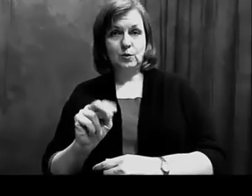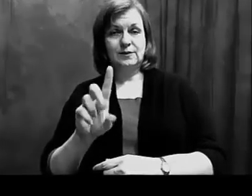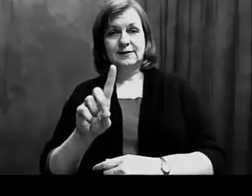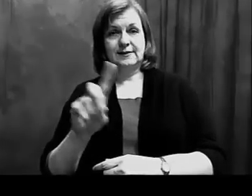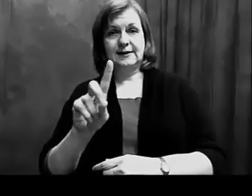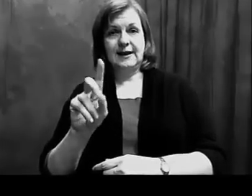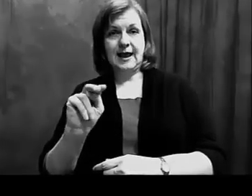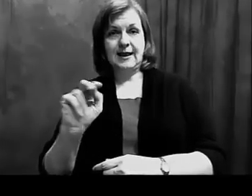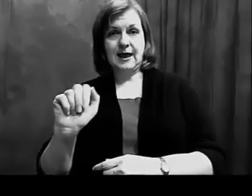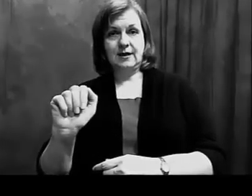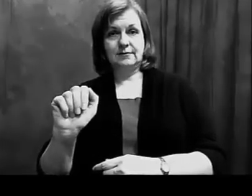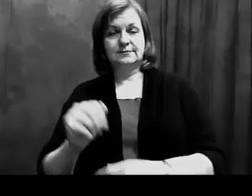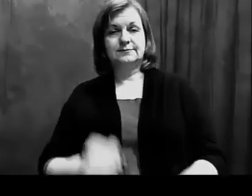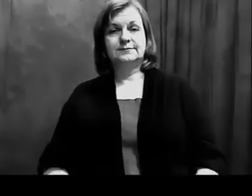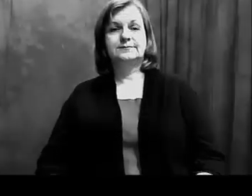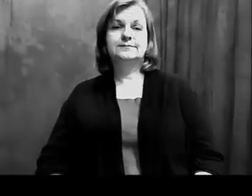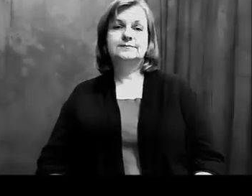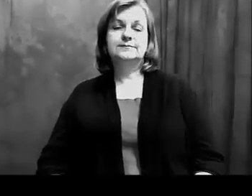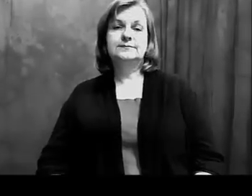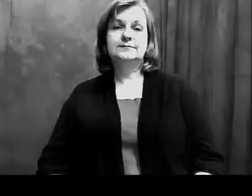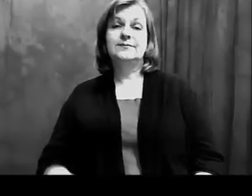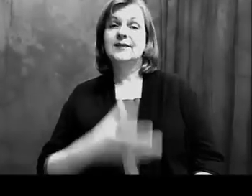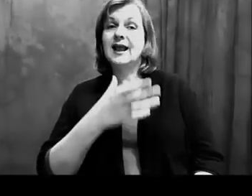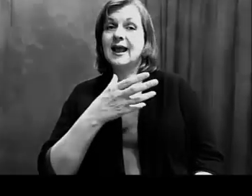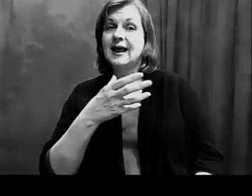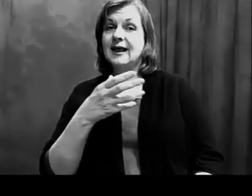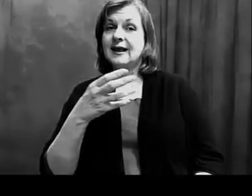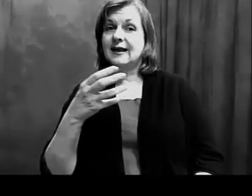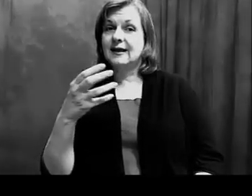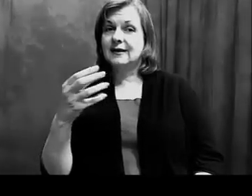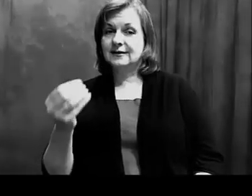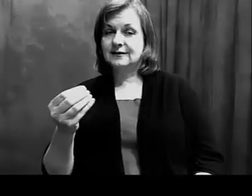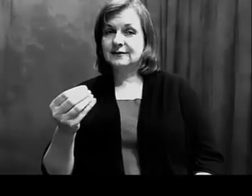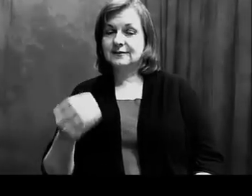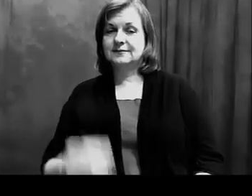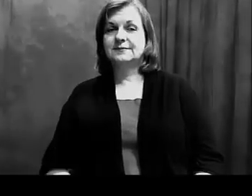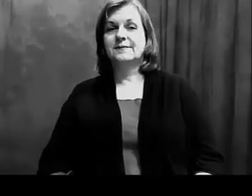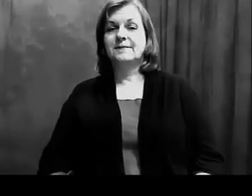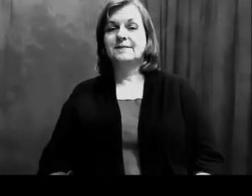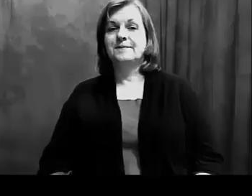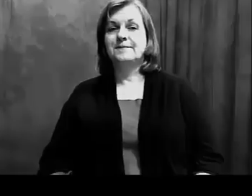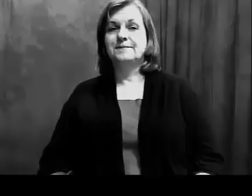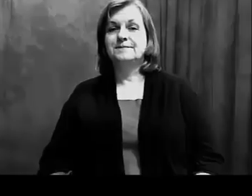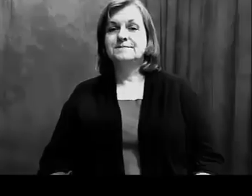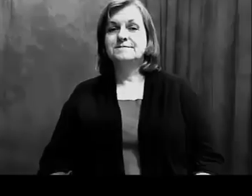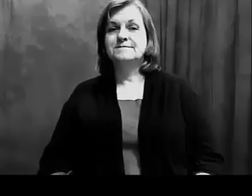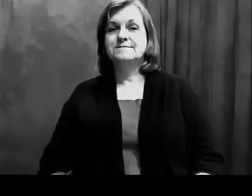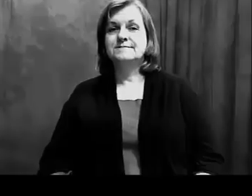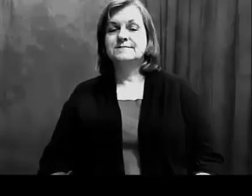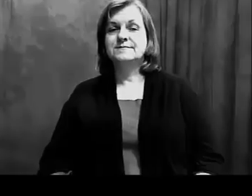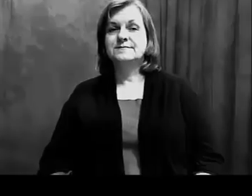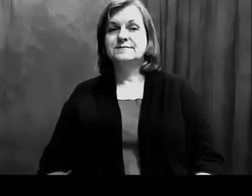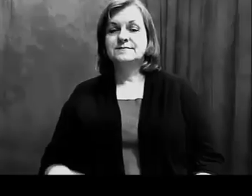chloroplasts have their own DNA